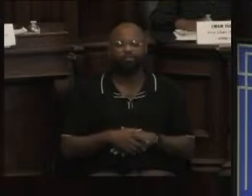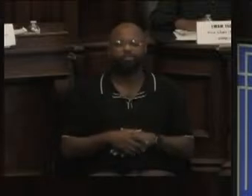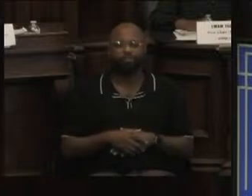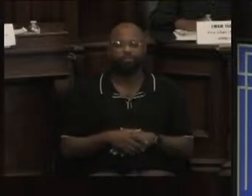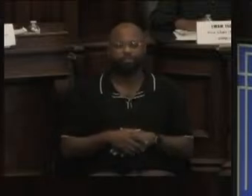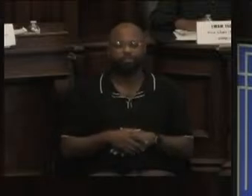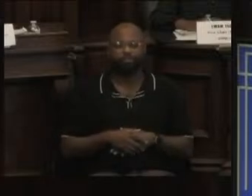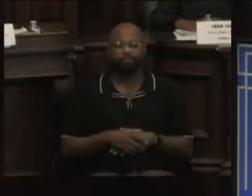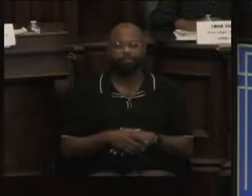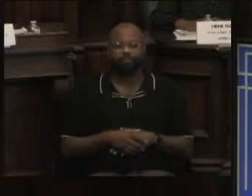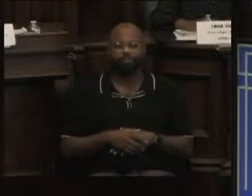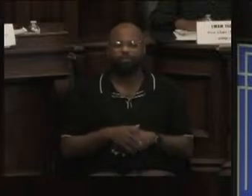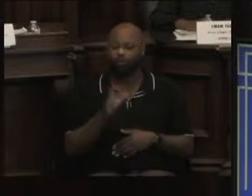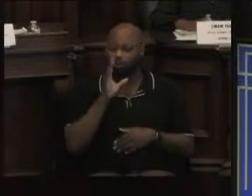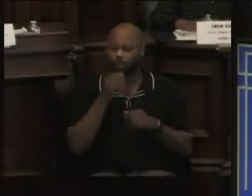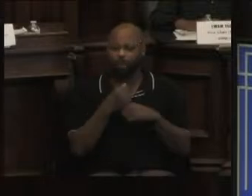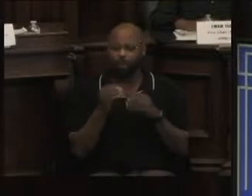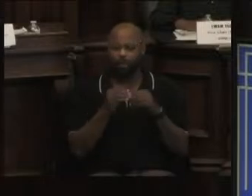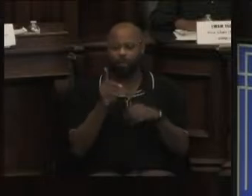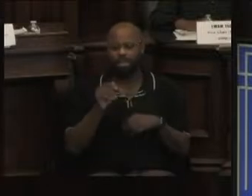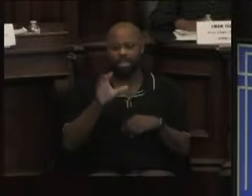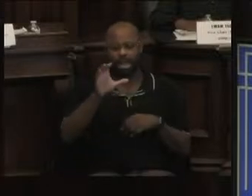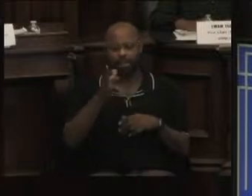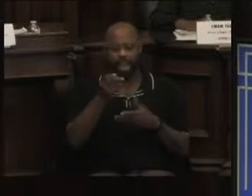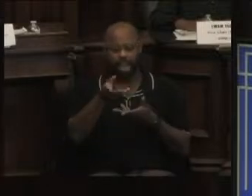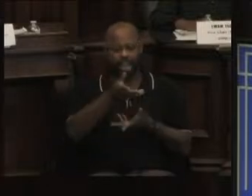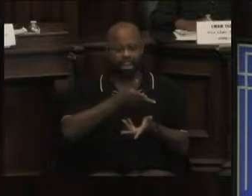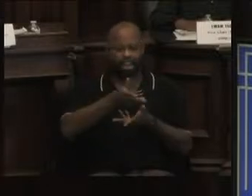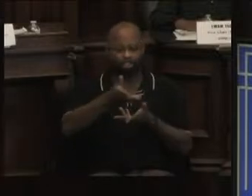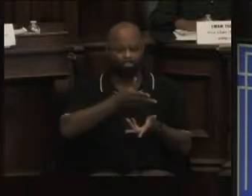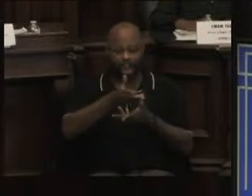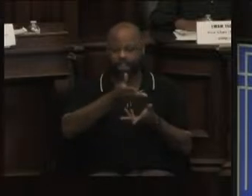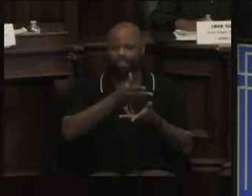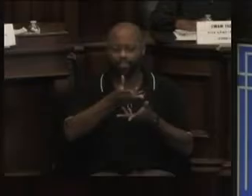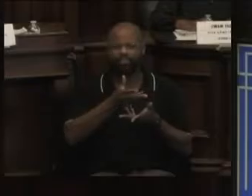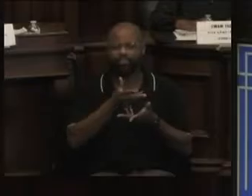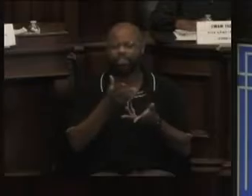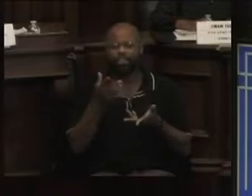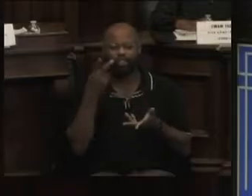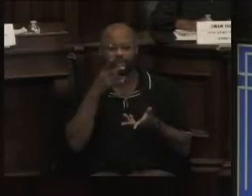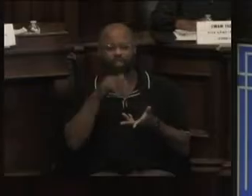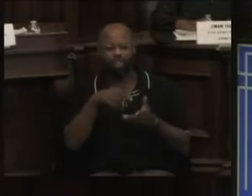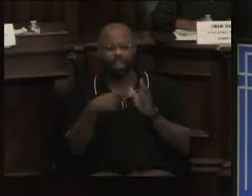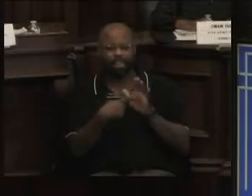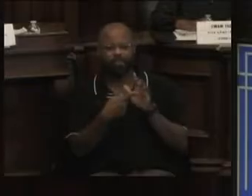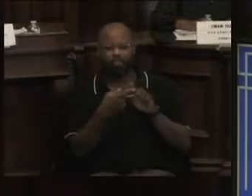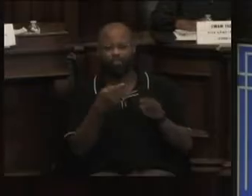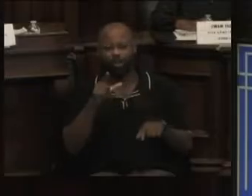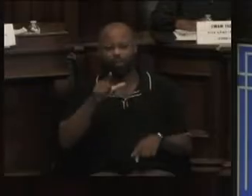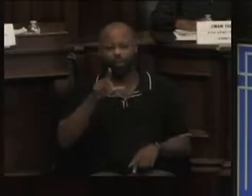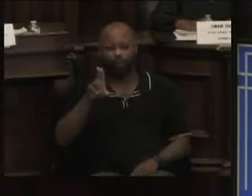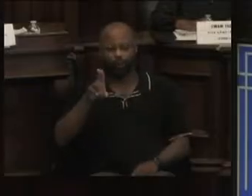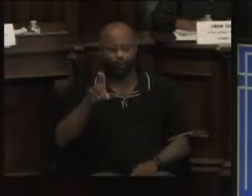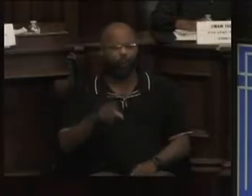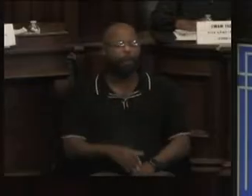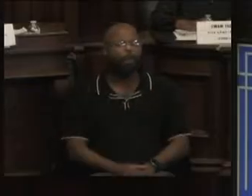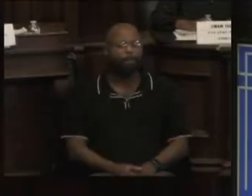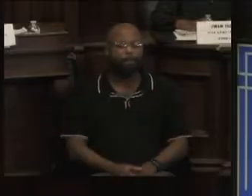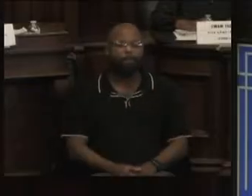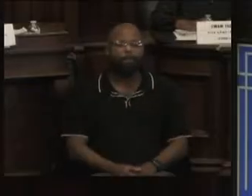facing data. We will be creating again, more dynamic